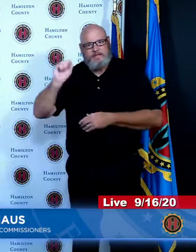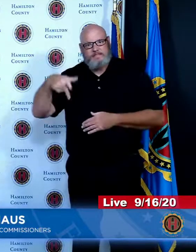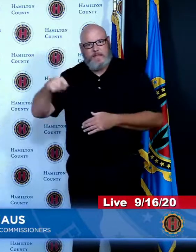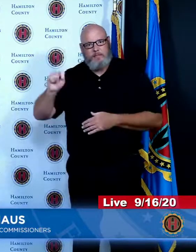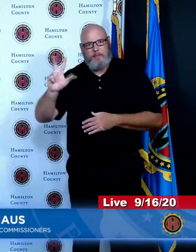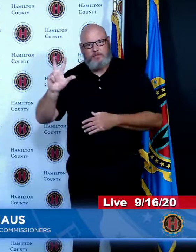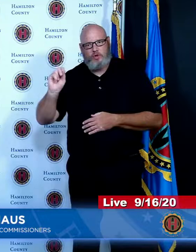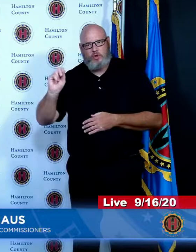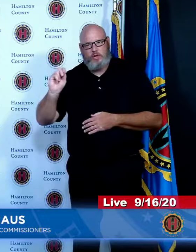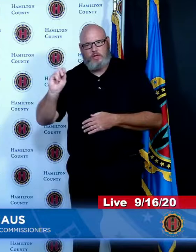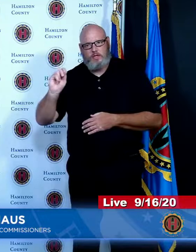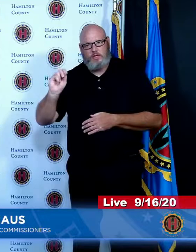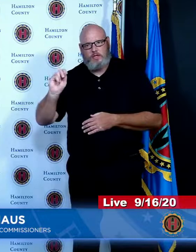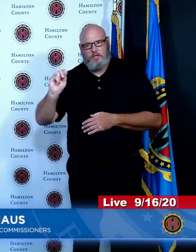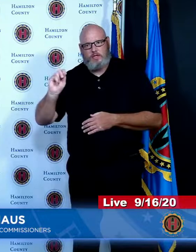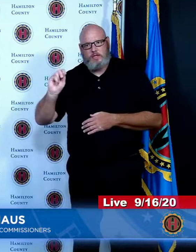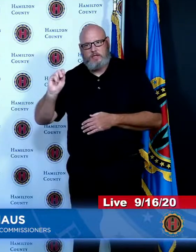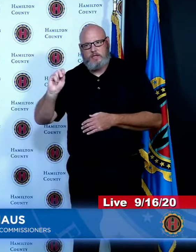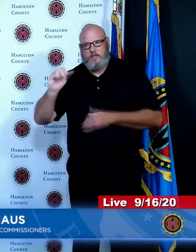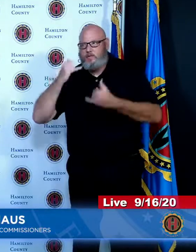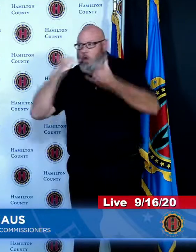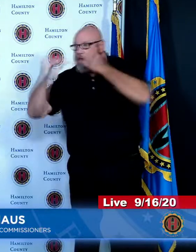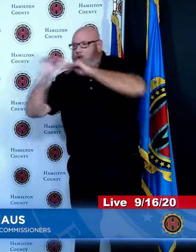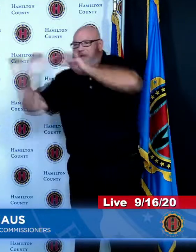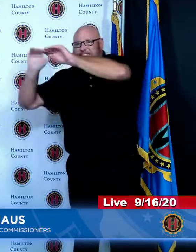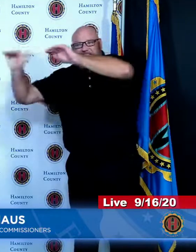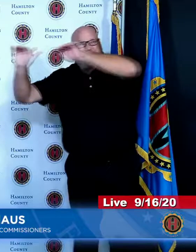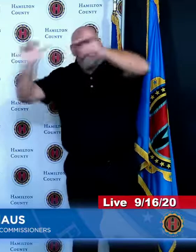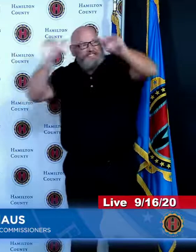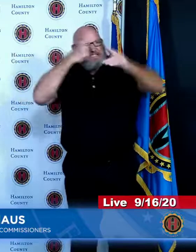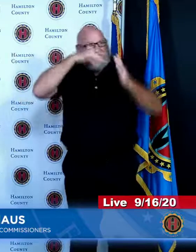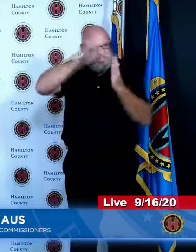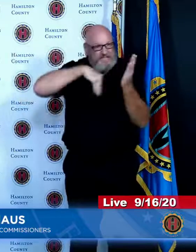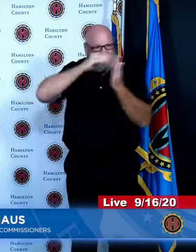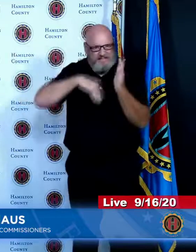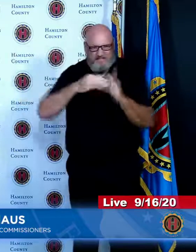no more phone or mail we know that for every person that's not